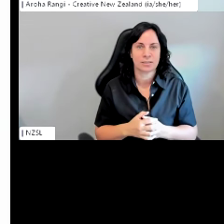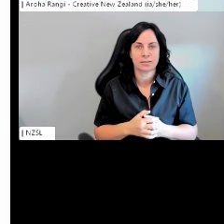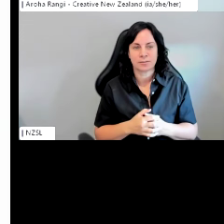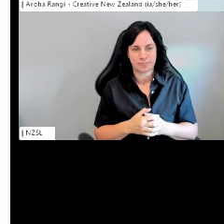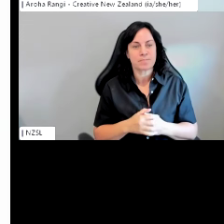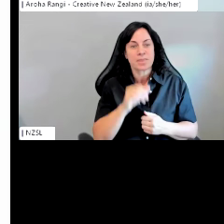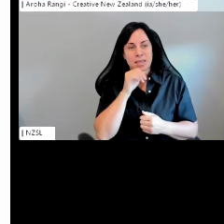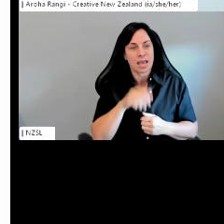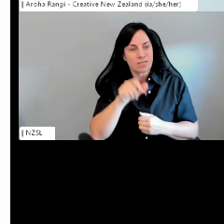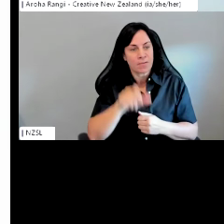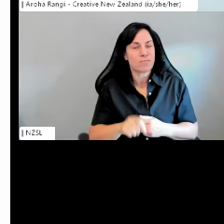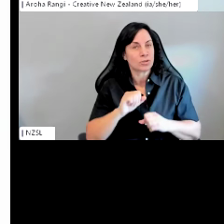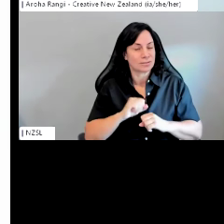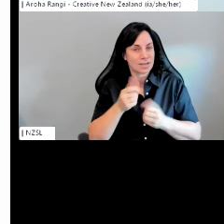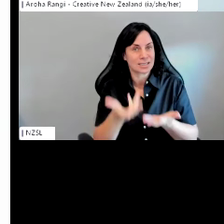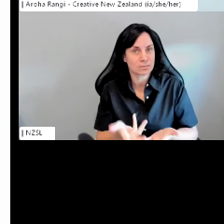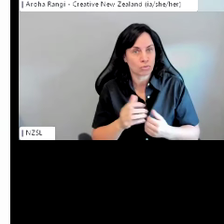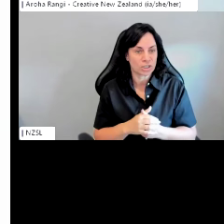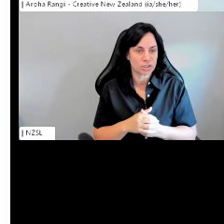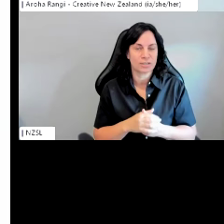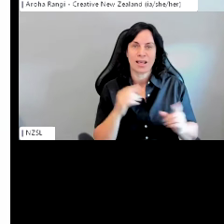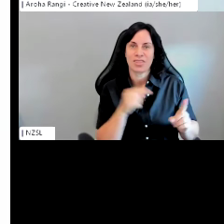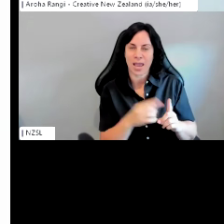you know, you're lacking the glue that holds your audiences together. The people who had